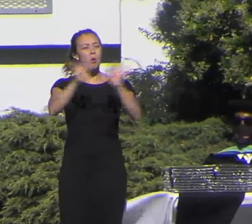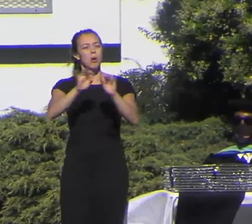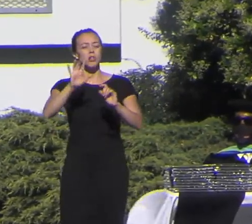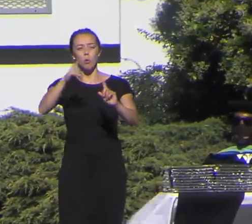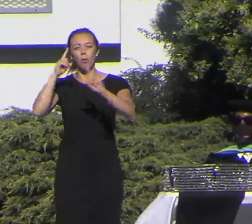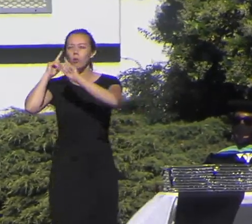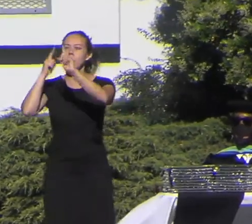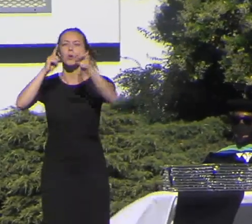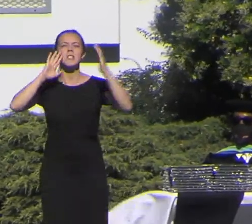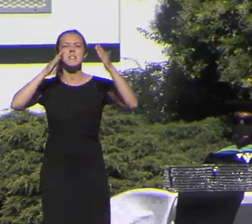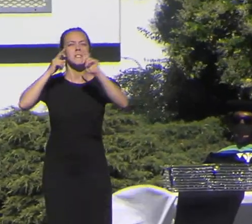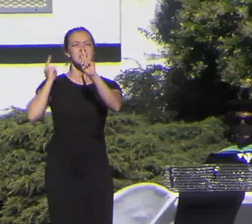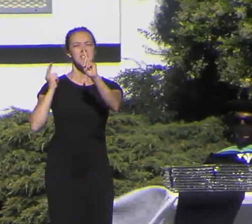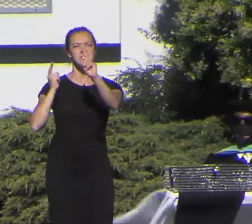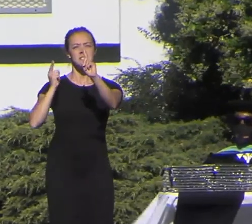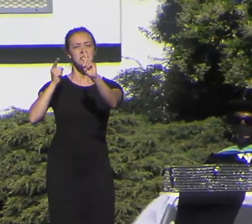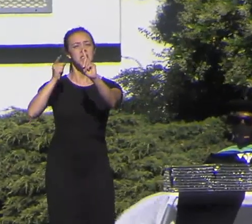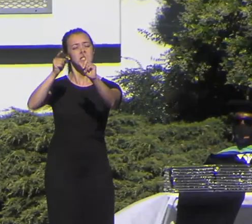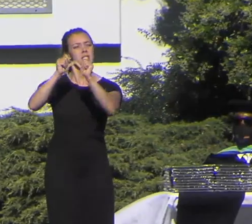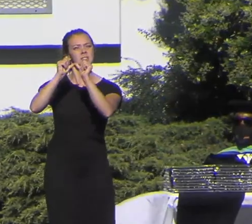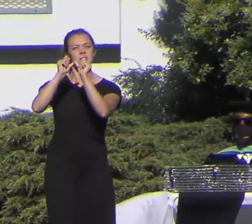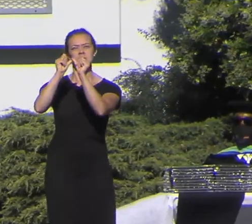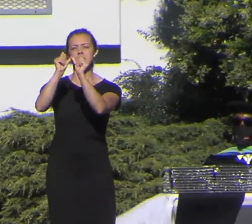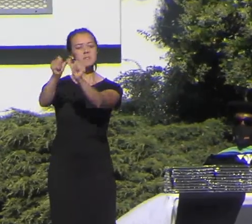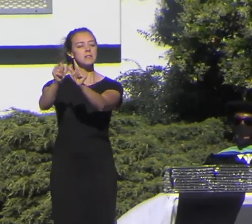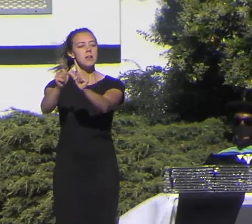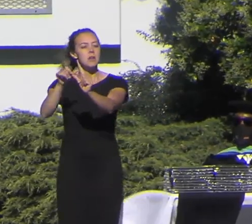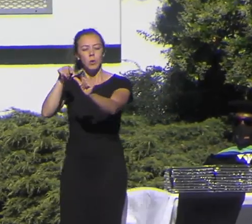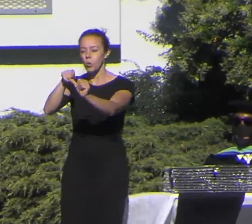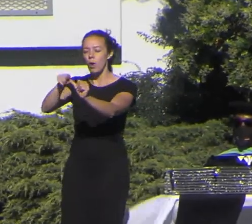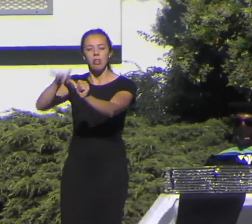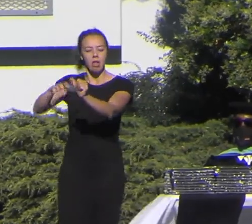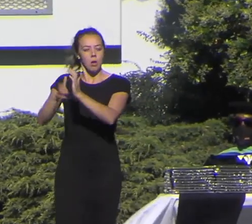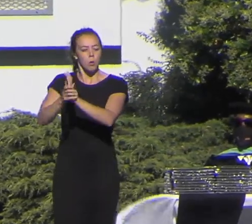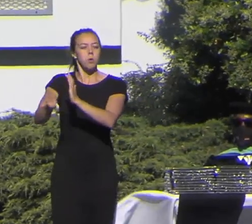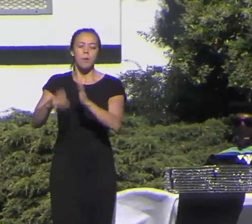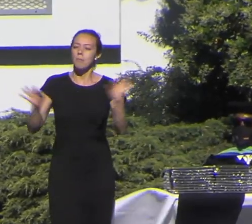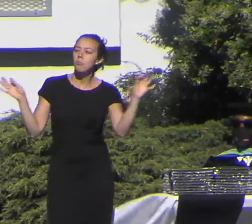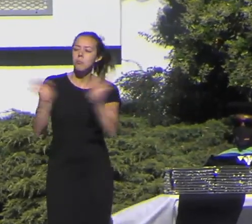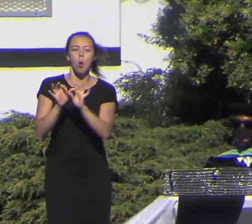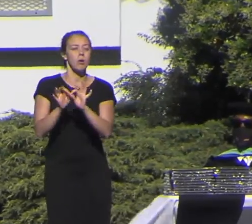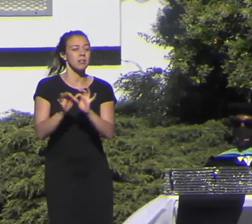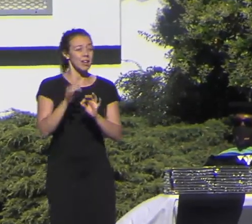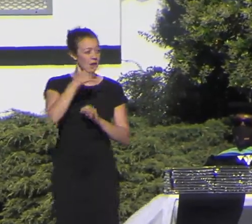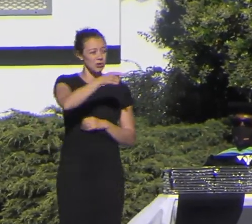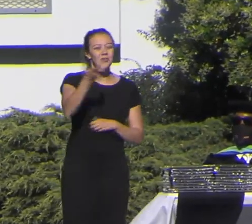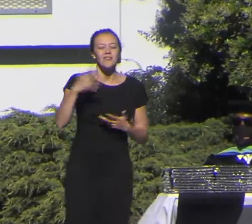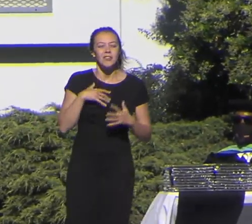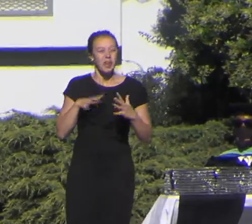the challenges you encounter throughout life is going to take the same kind of perseverance that has brought all of you here tonight.